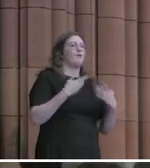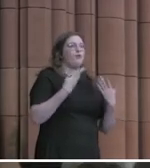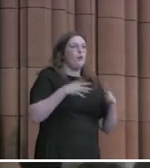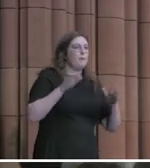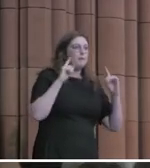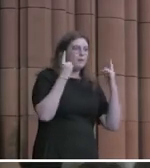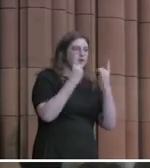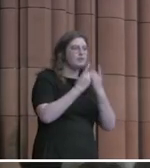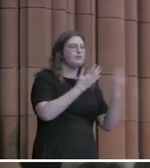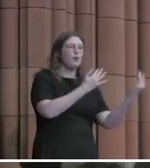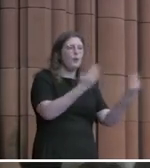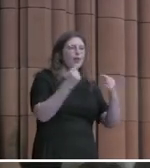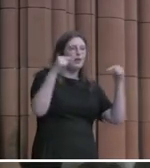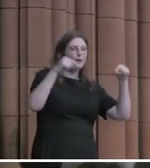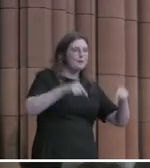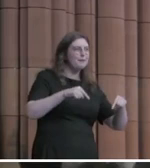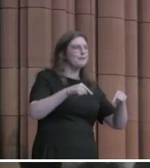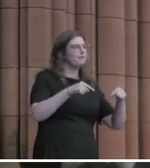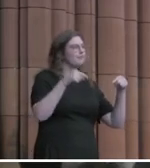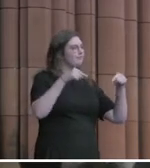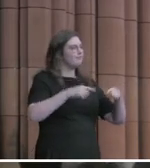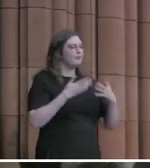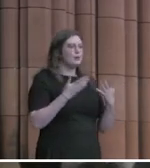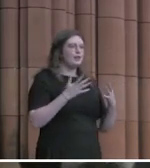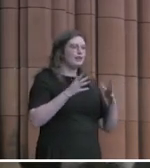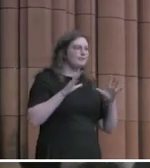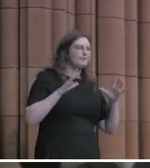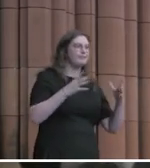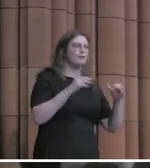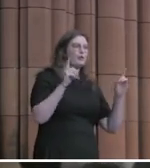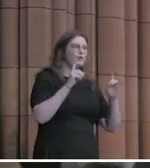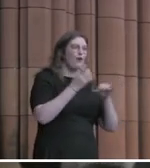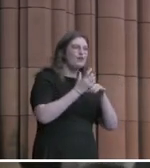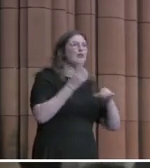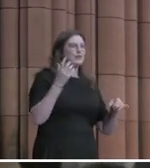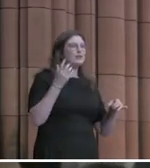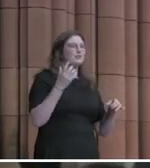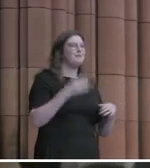I welcome you here to today's congregation for the confirmand of degrees.